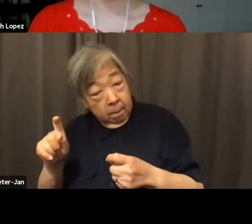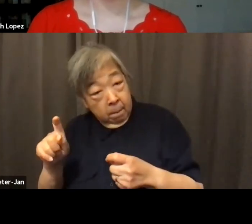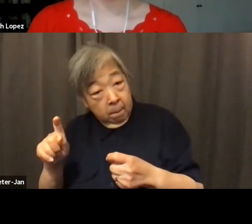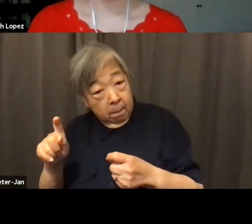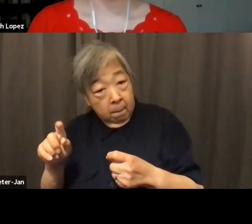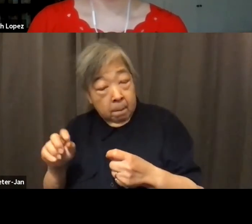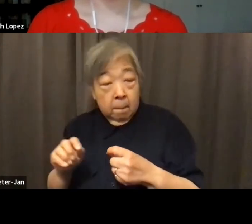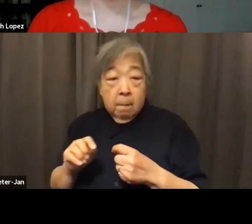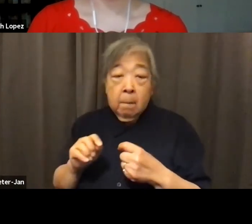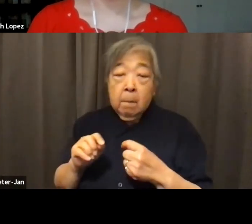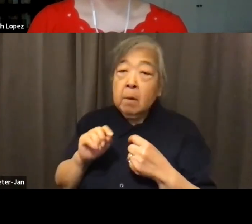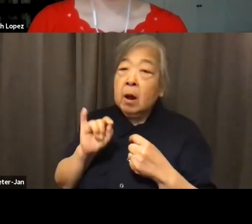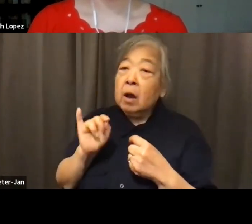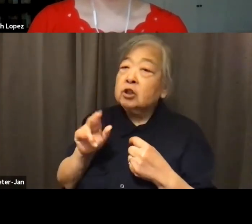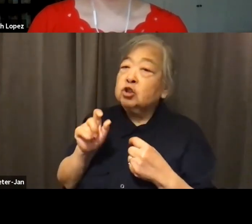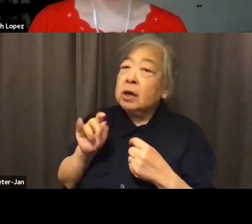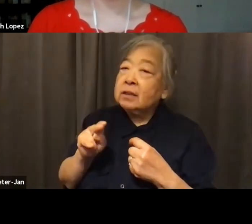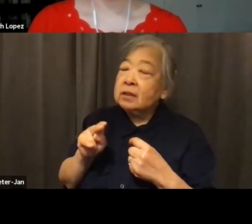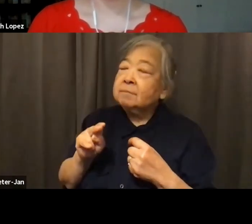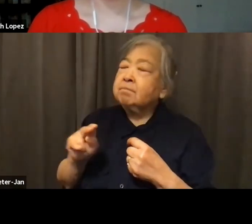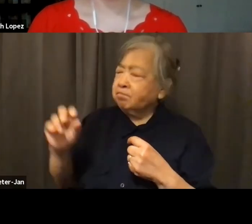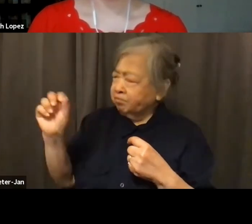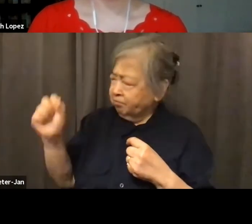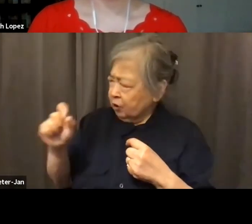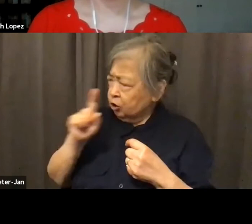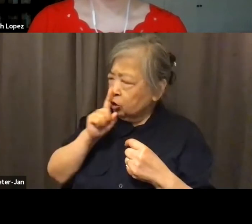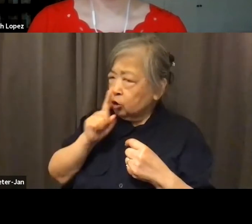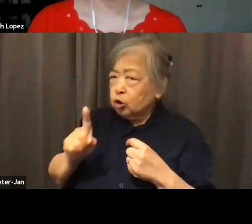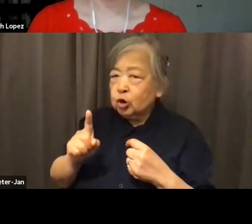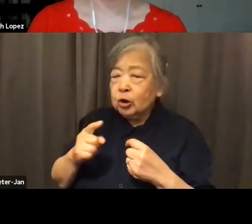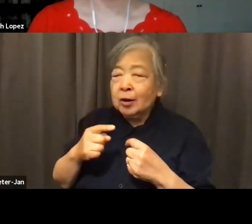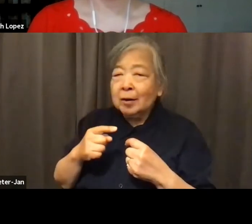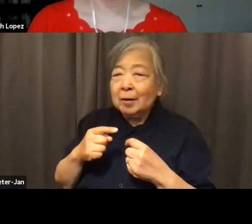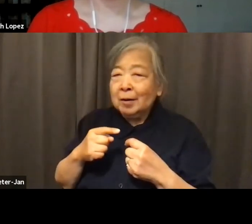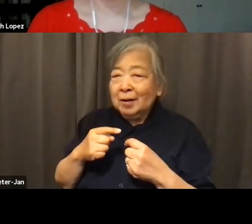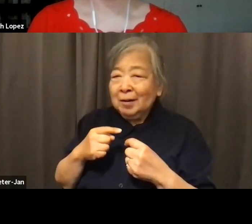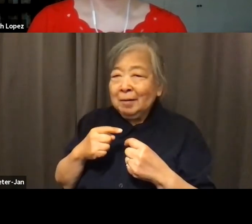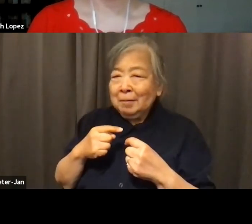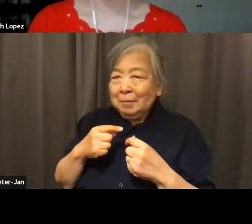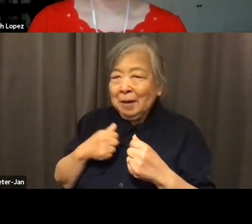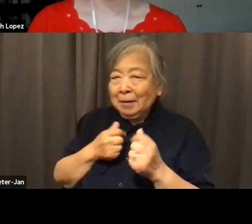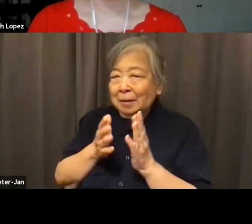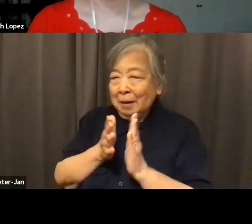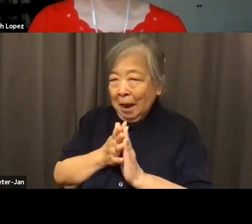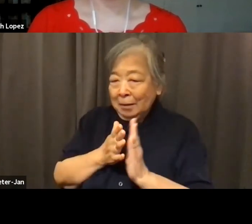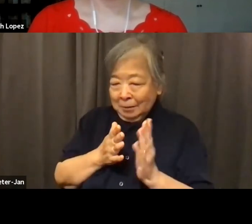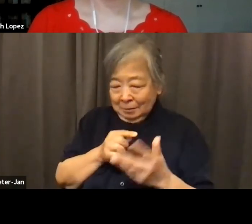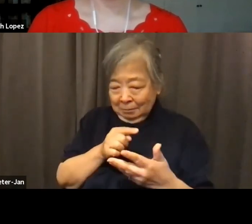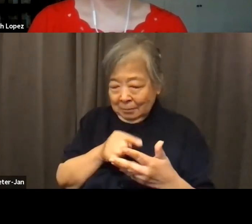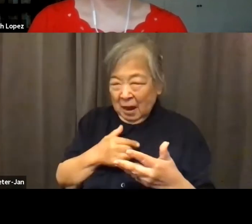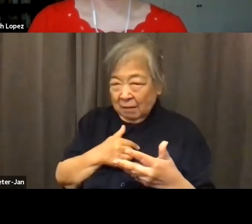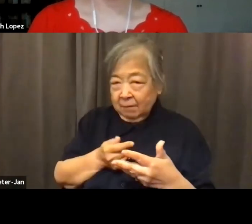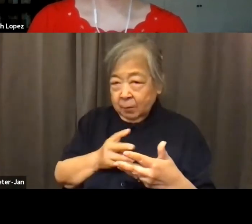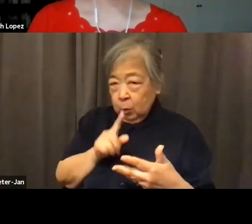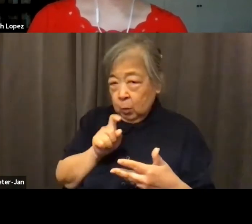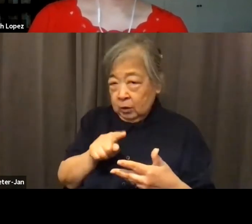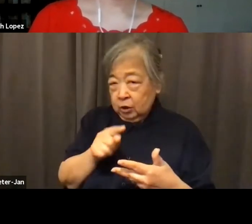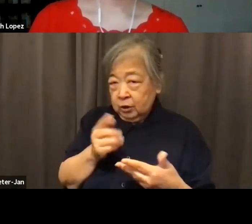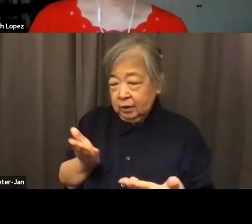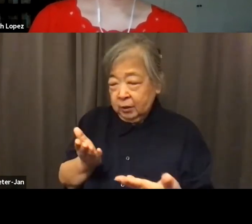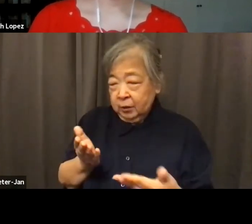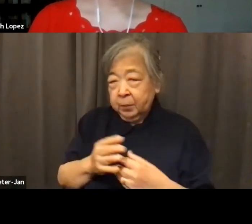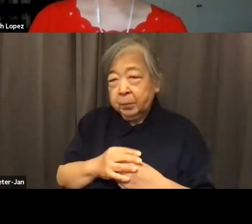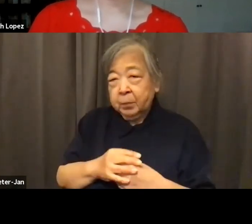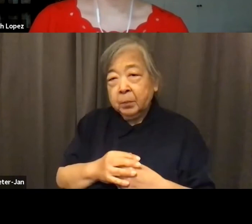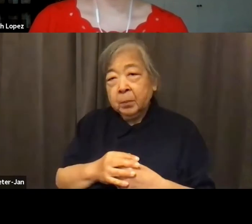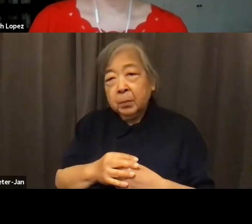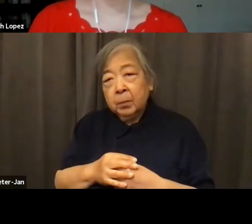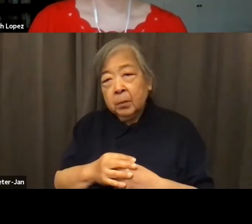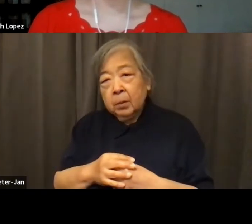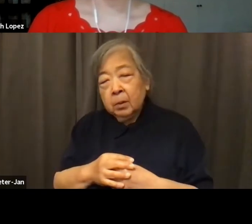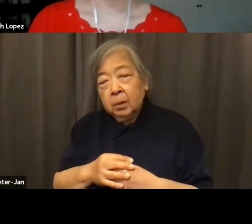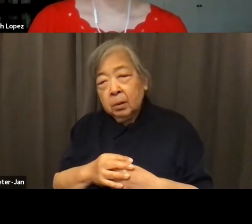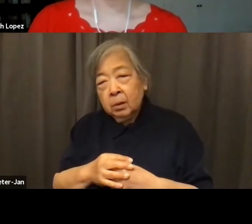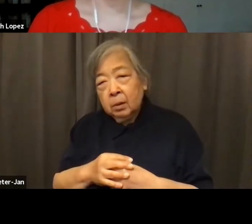Yes, sure, I can go over some questions here.